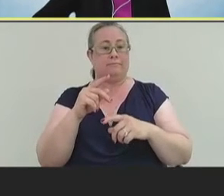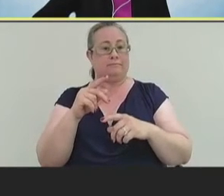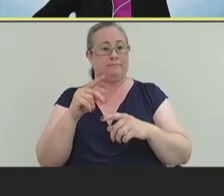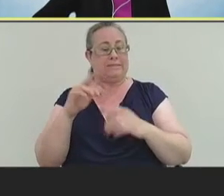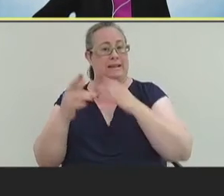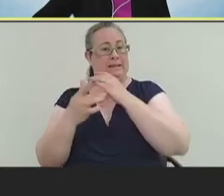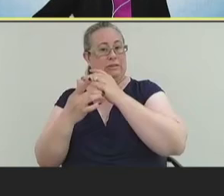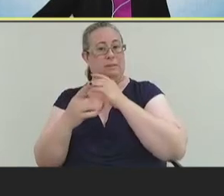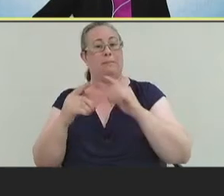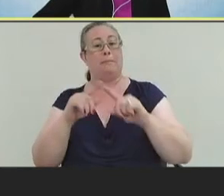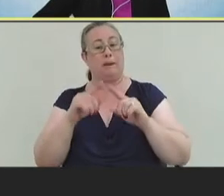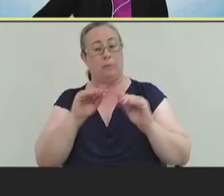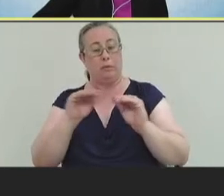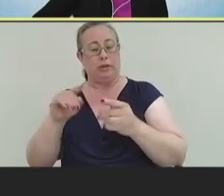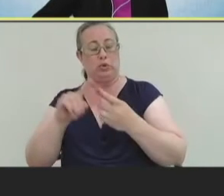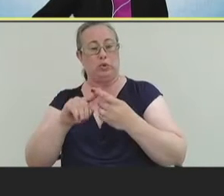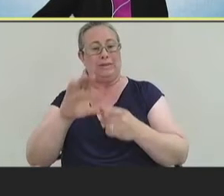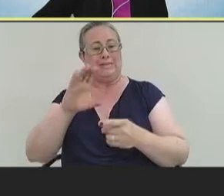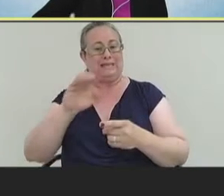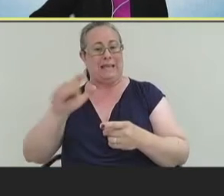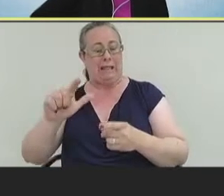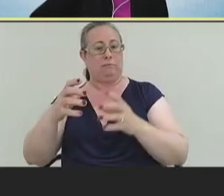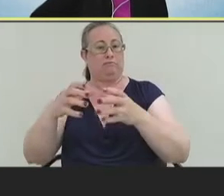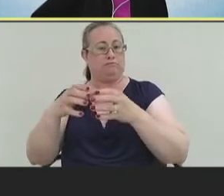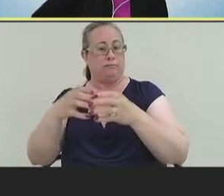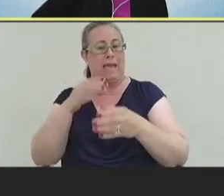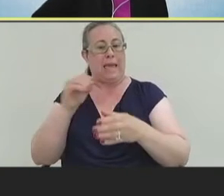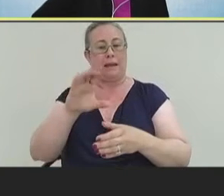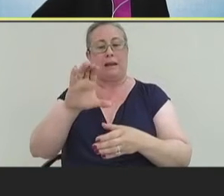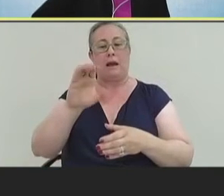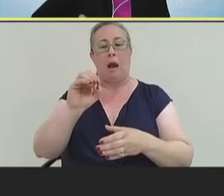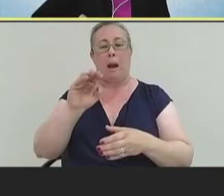technology, as well as the recombinant protein-based manufacturing technologies.